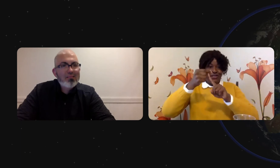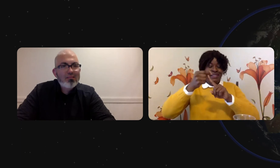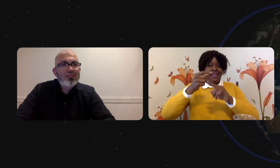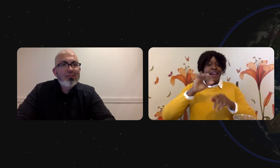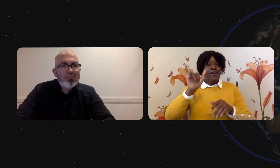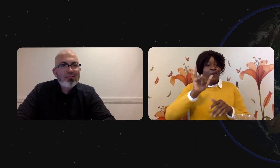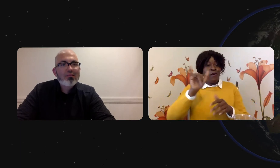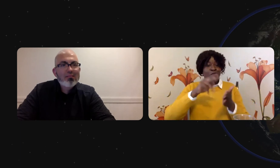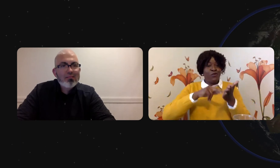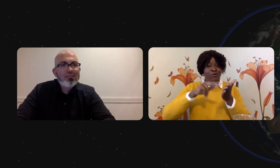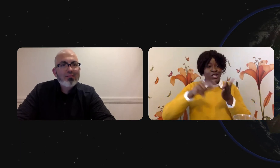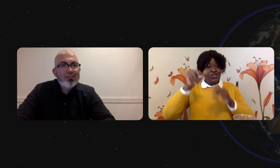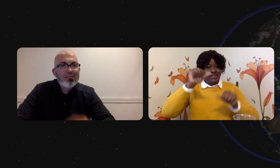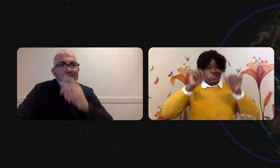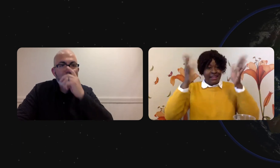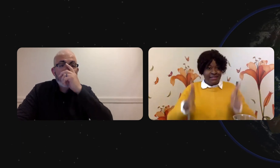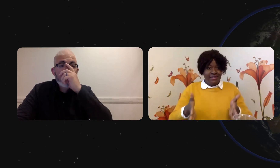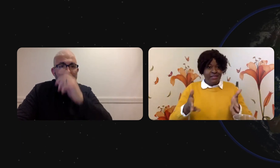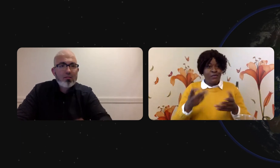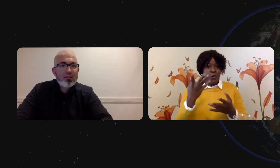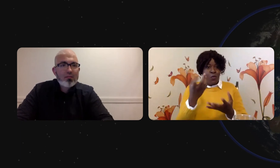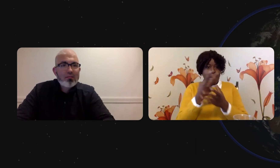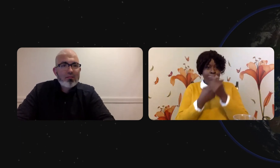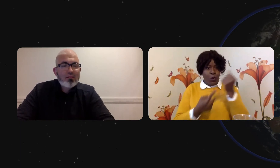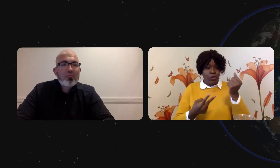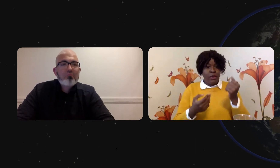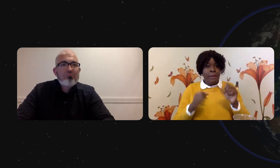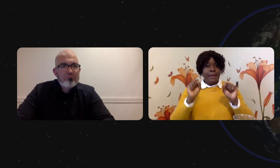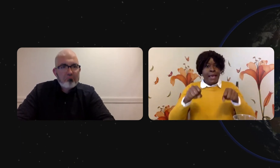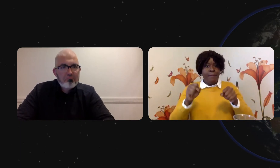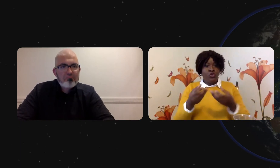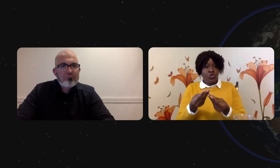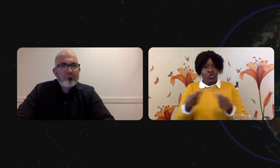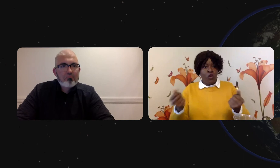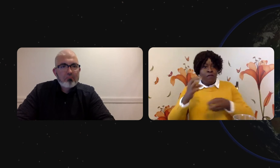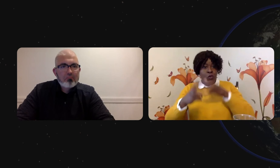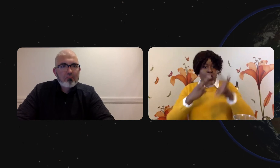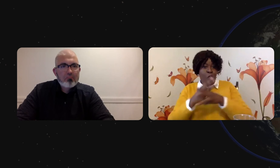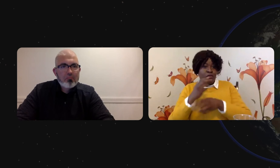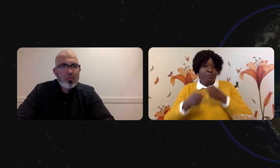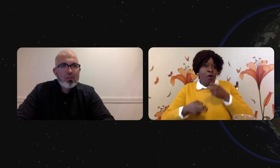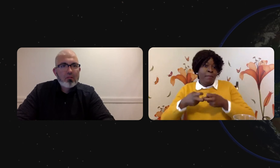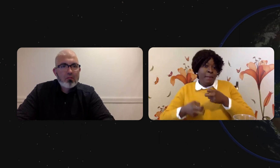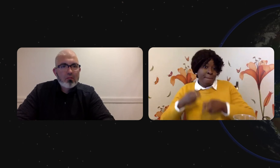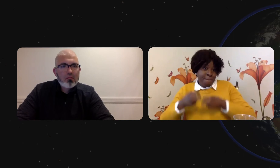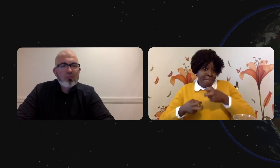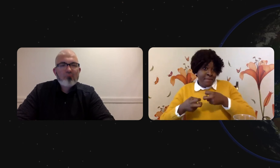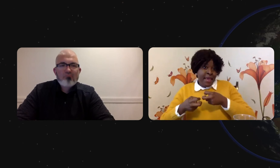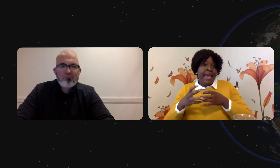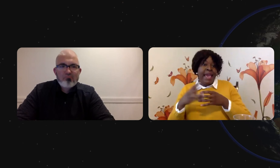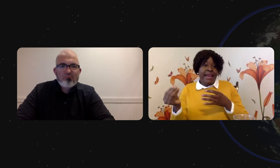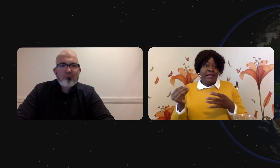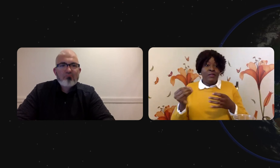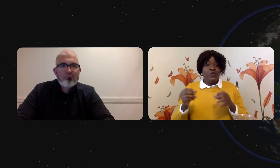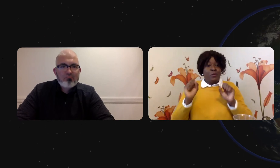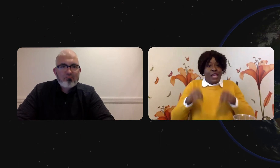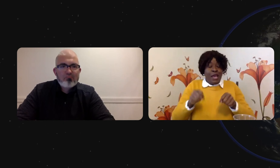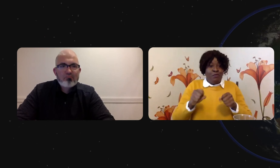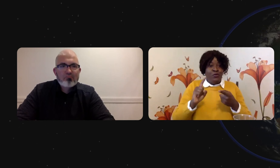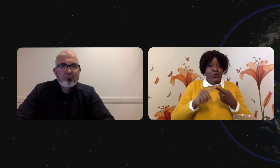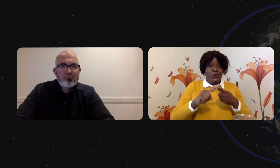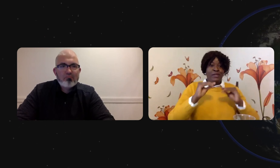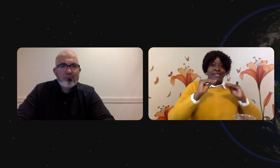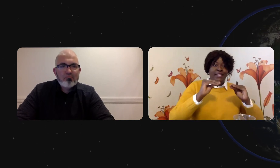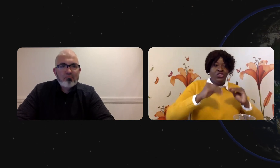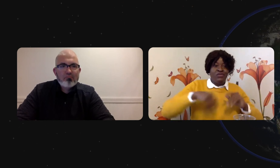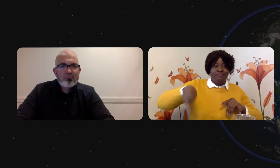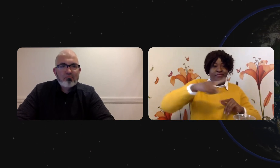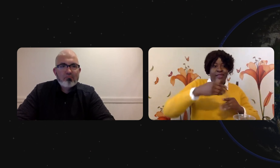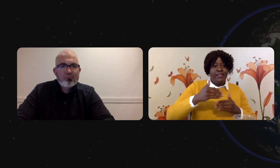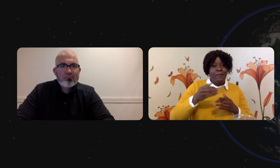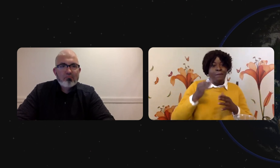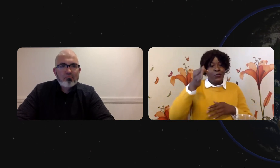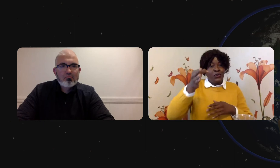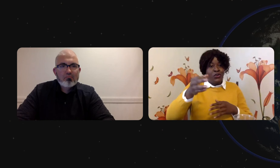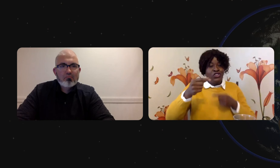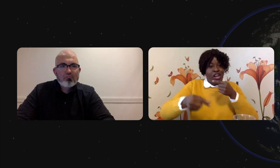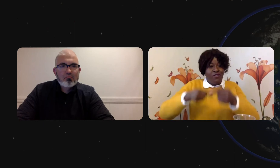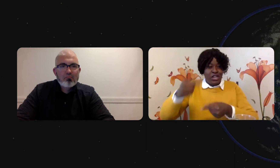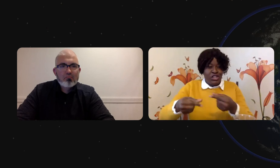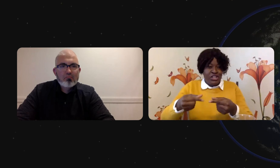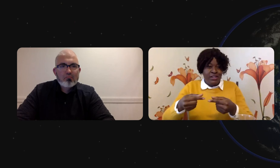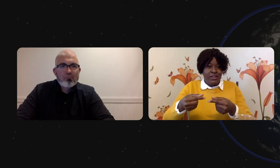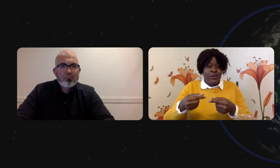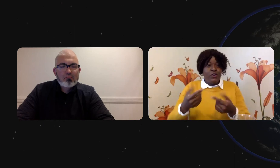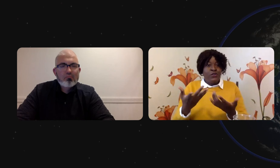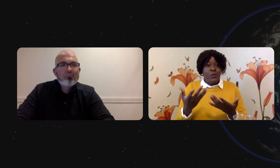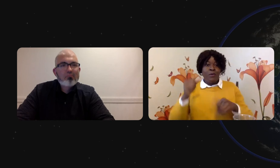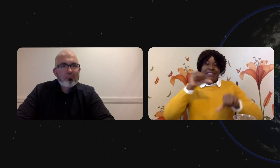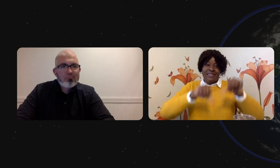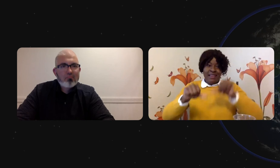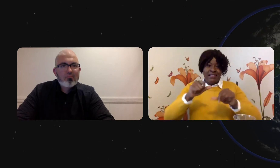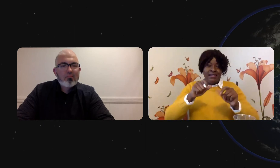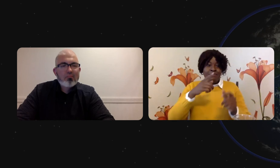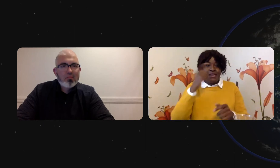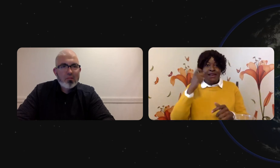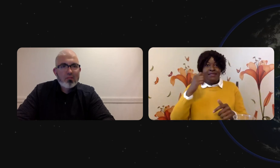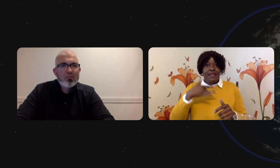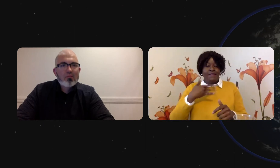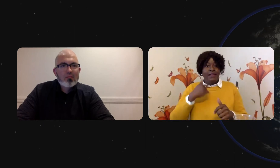But, I'm a research scientist, so I want to solve world problems and teach future generations.